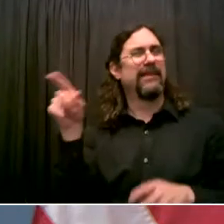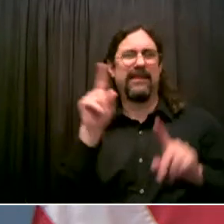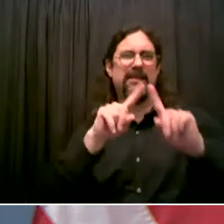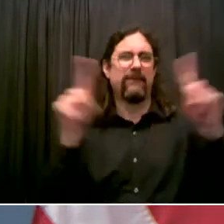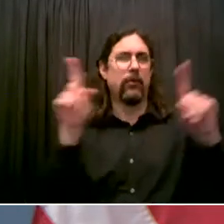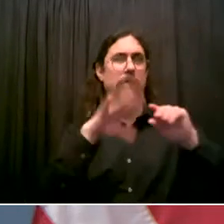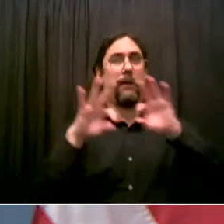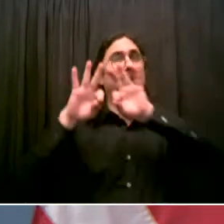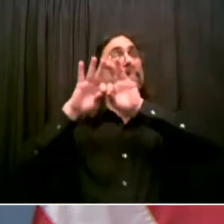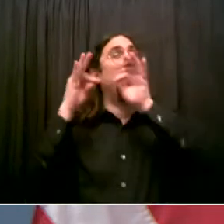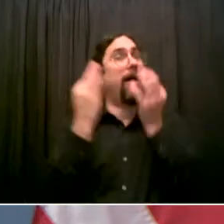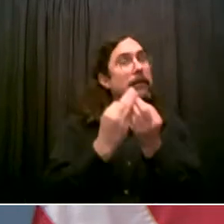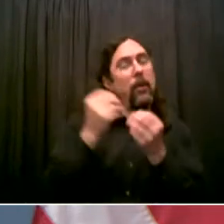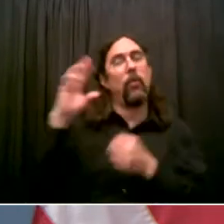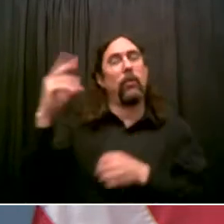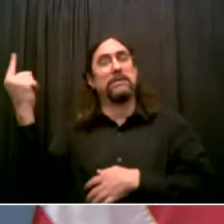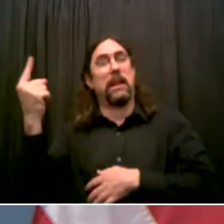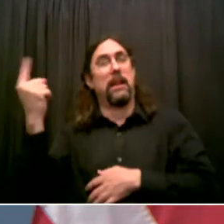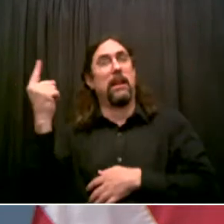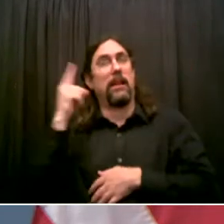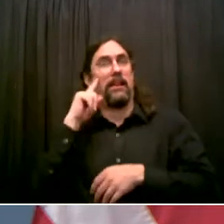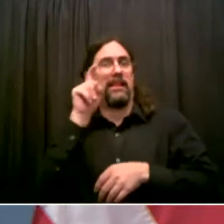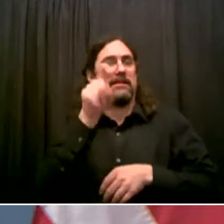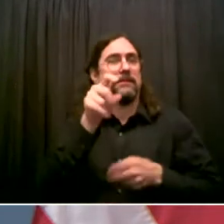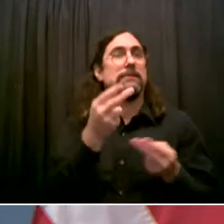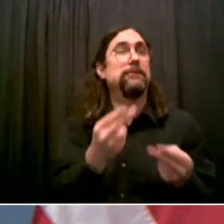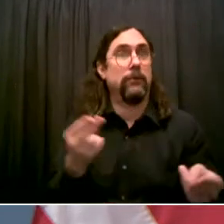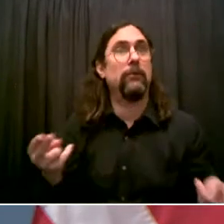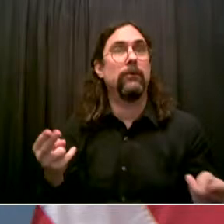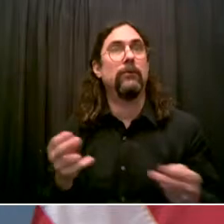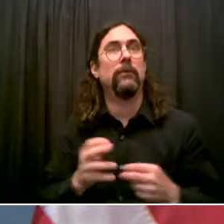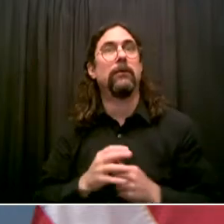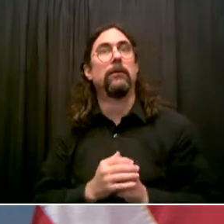HOUSING FOR OTHER REASONS AND THEY ARE COMING IN RECORD NUMBERS TO THE DEPARTMENT OF